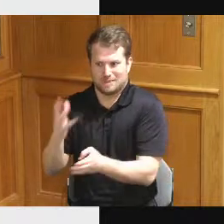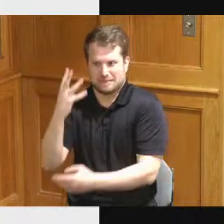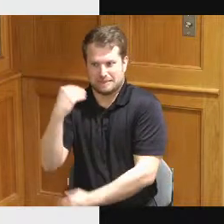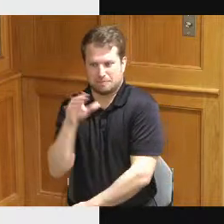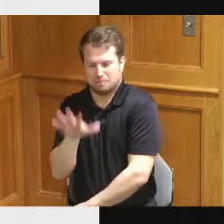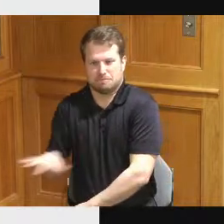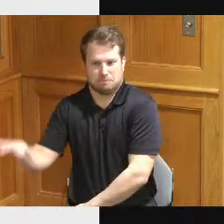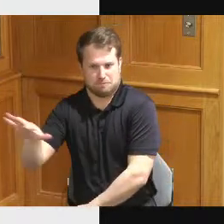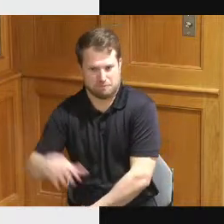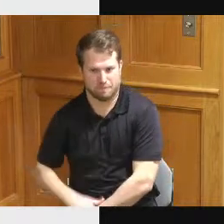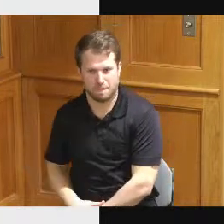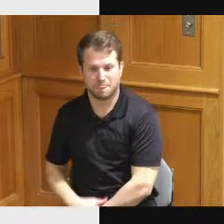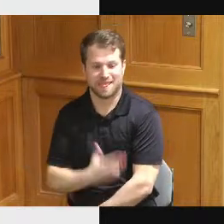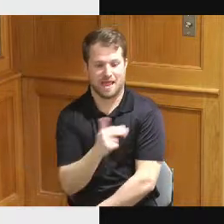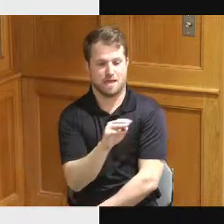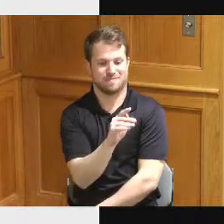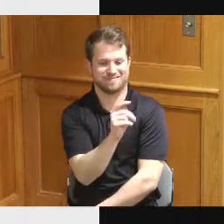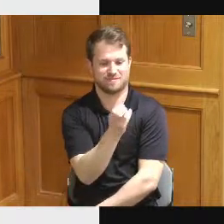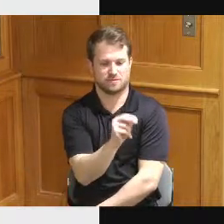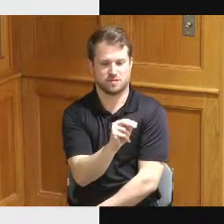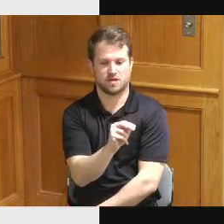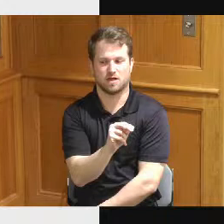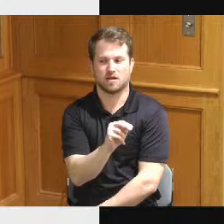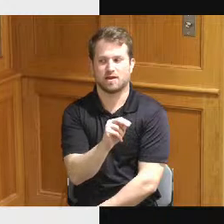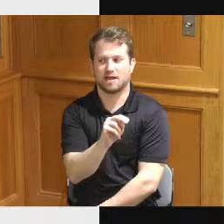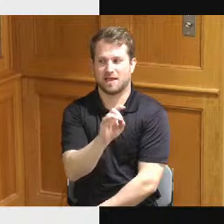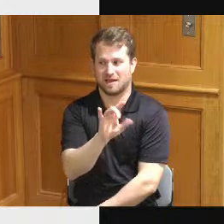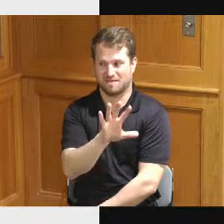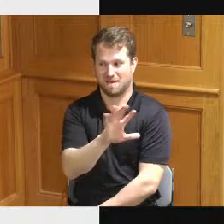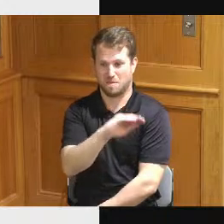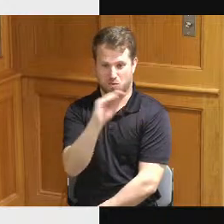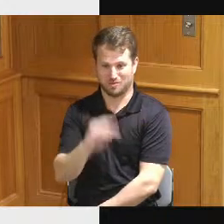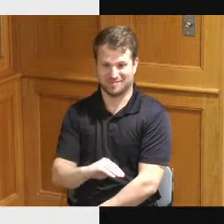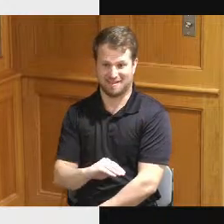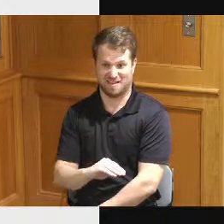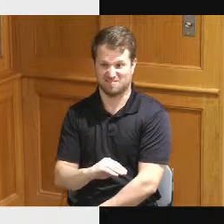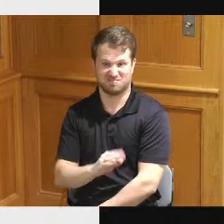85 percent of our homeless population never spends a single night outside on the street